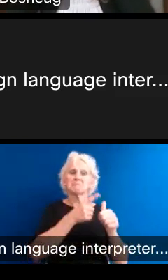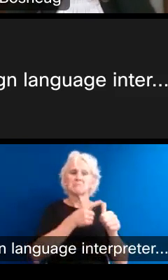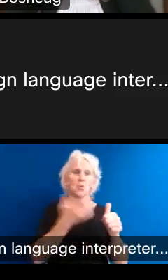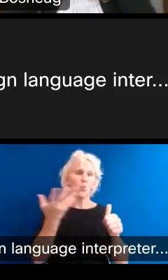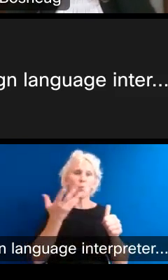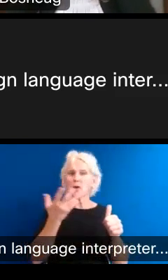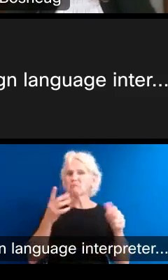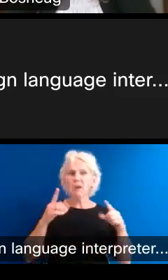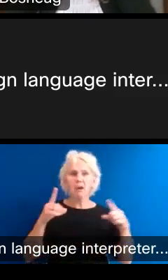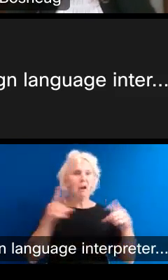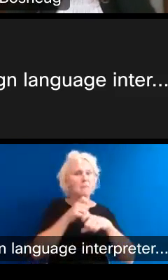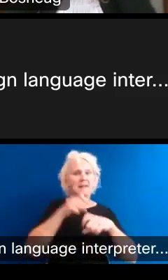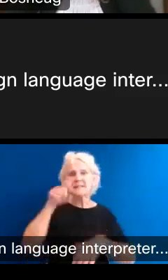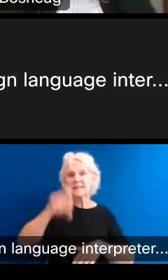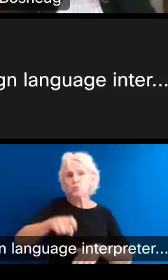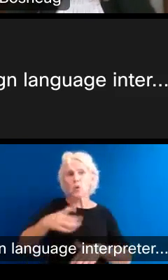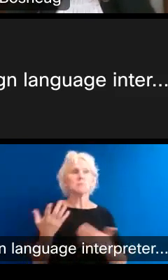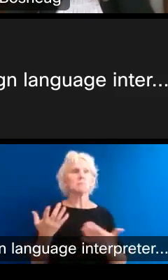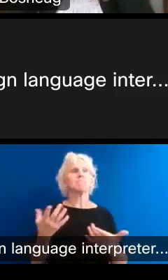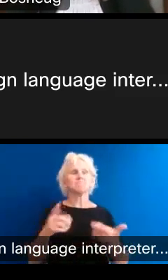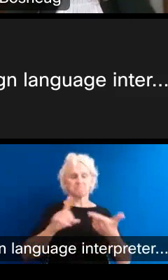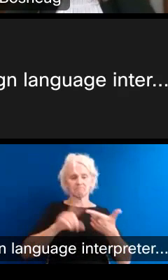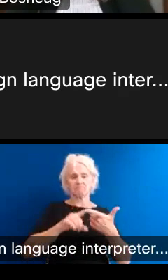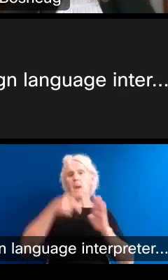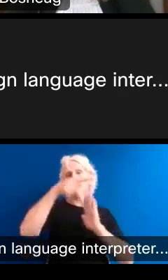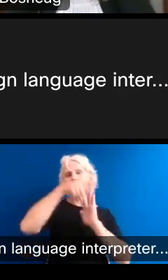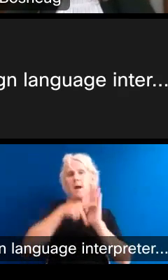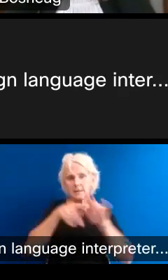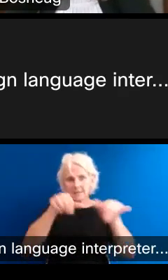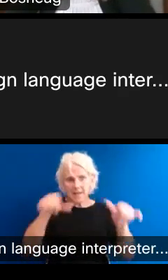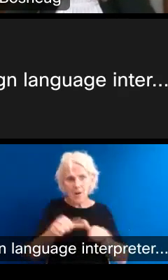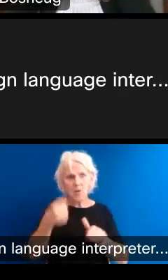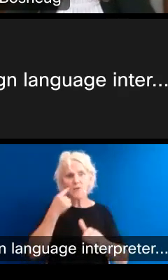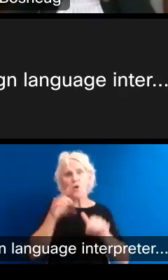then we're going to jump into some of the policy areas of child welfare, children's mental health,